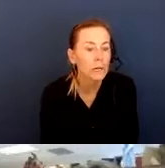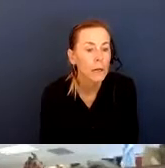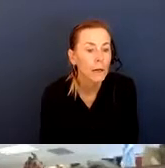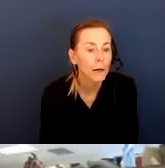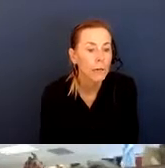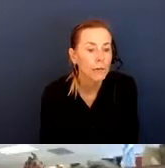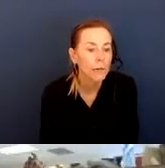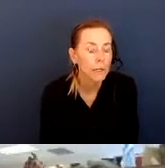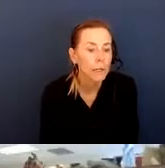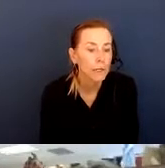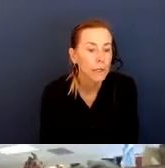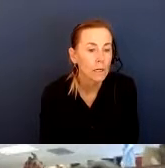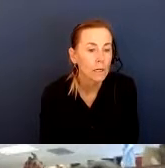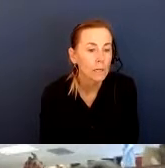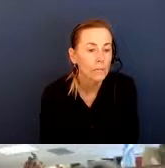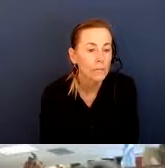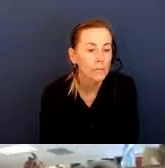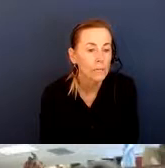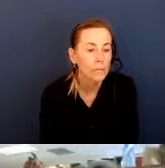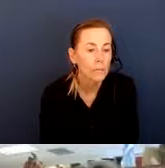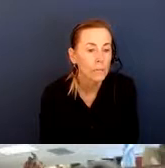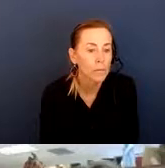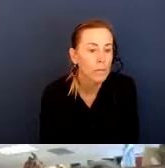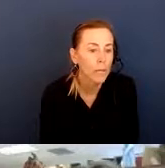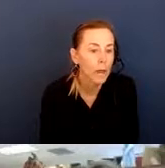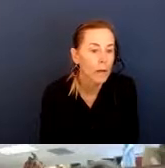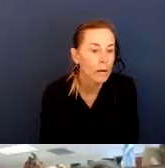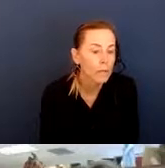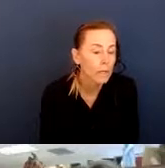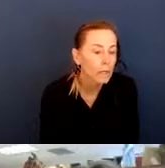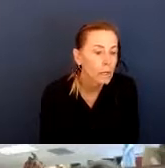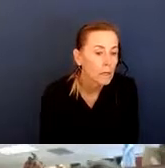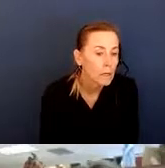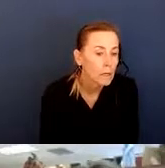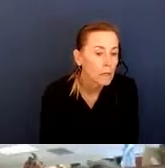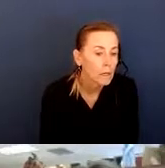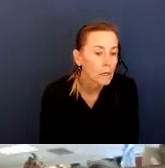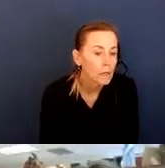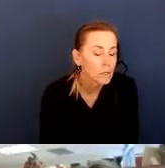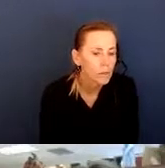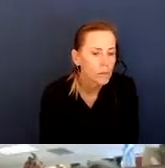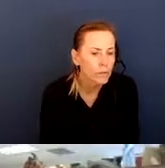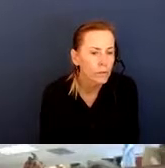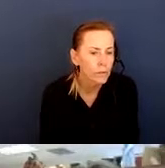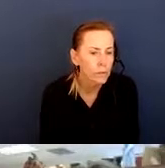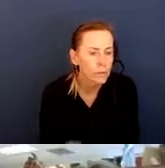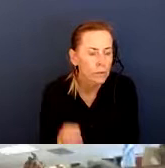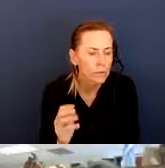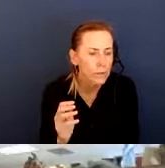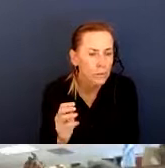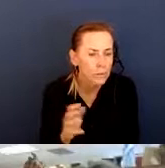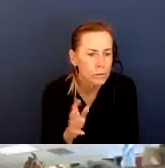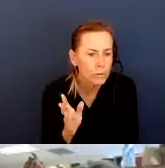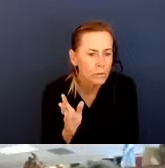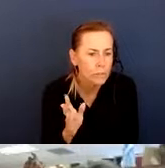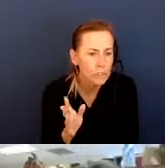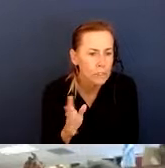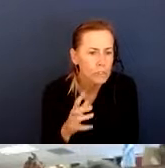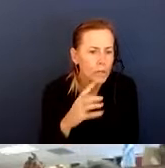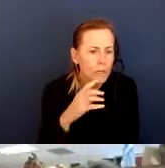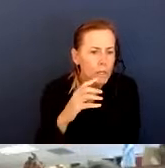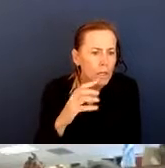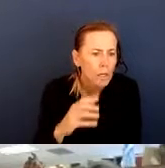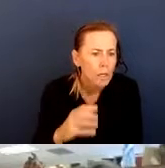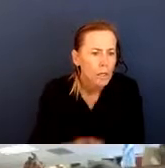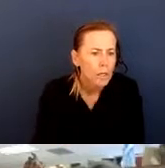We would do a food pantry once a month for those who may need extra food and different activities/things.